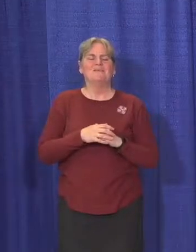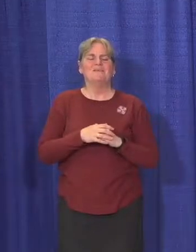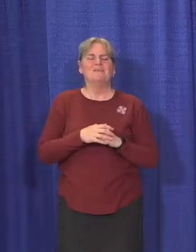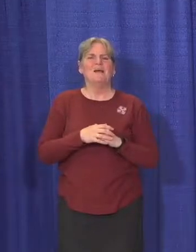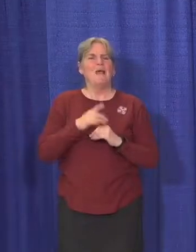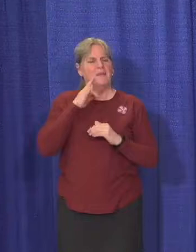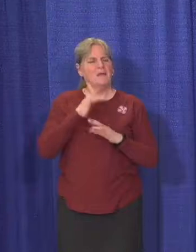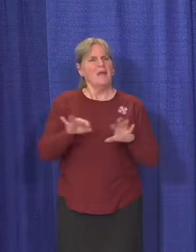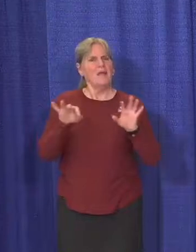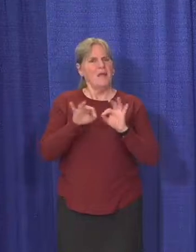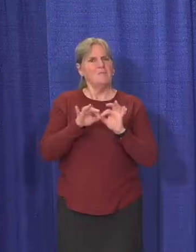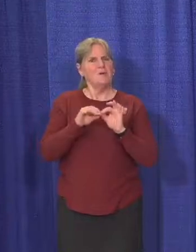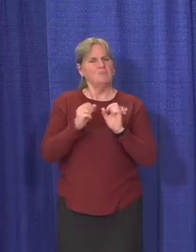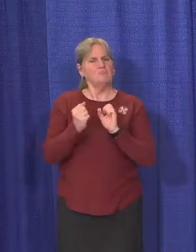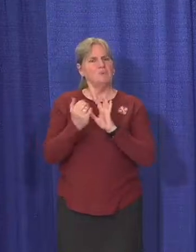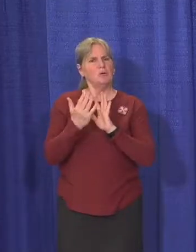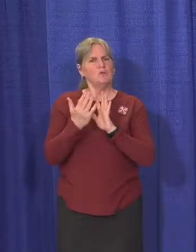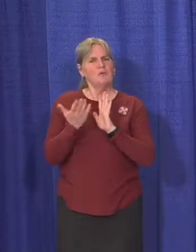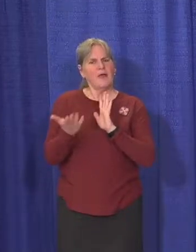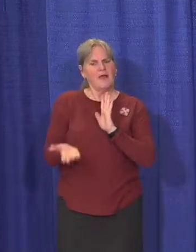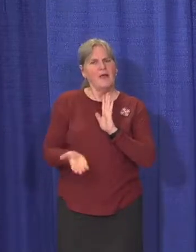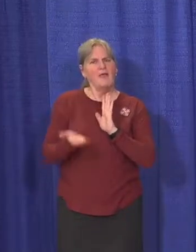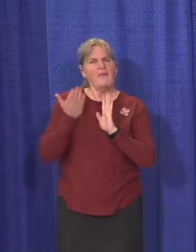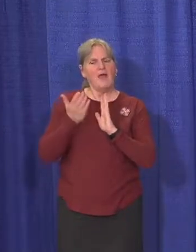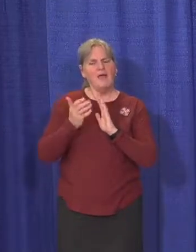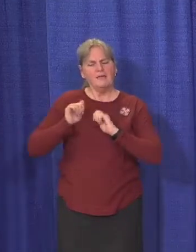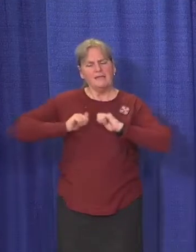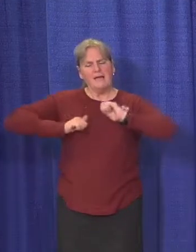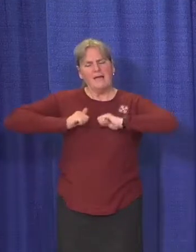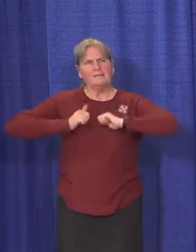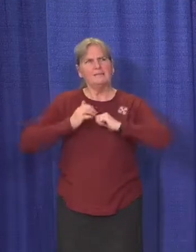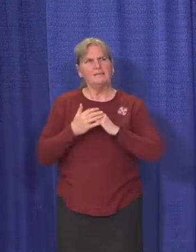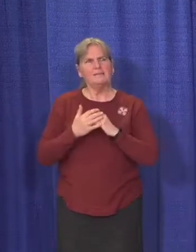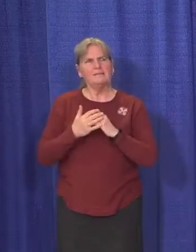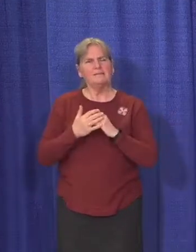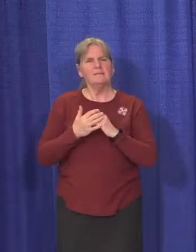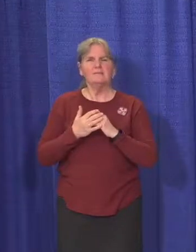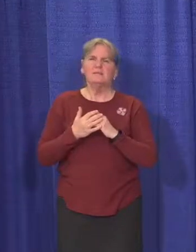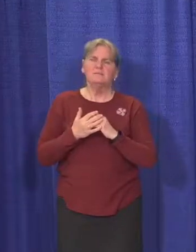identifying it as something that must be addressed and I think